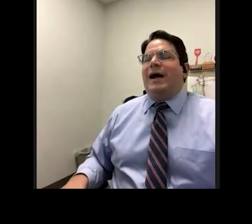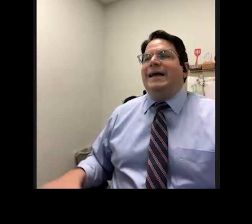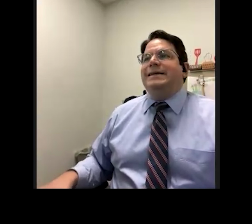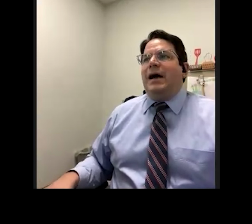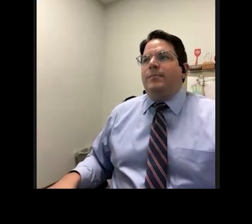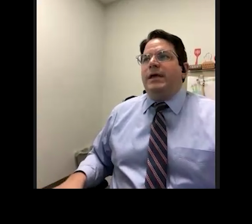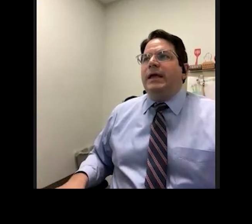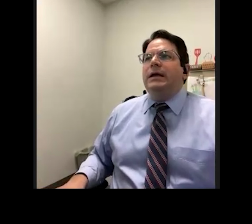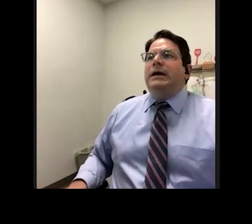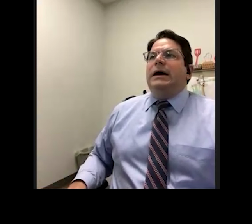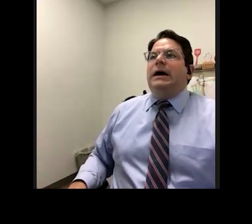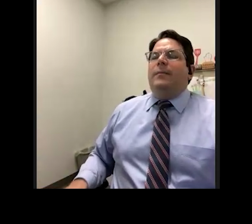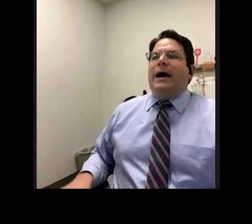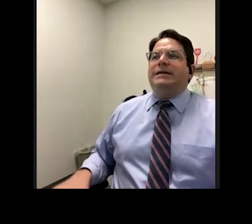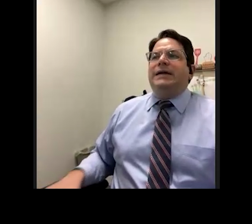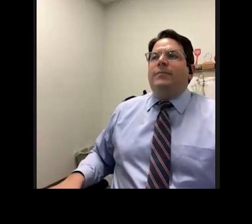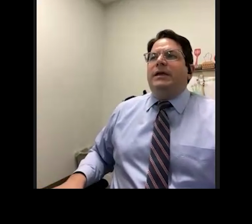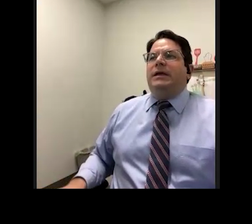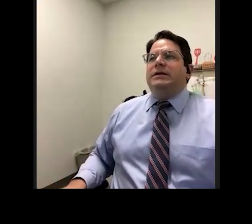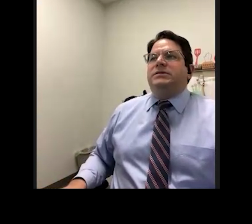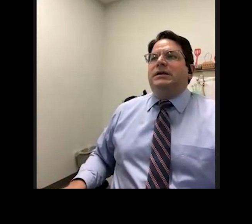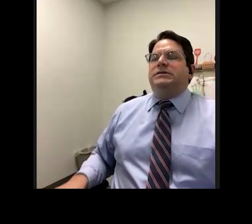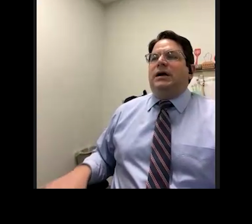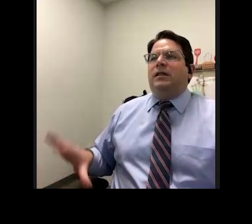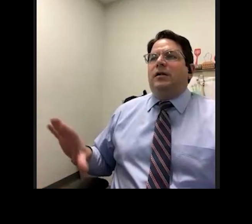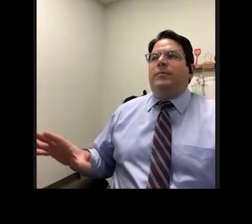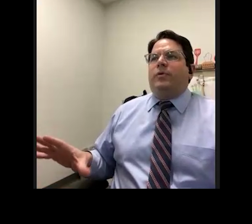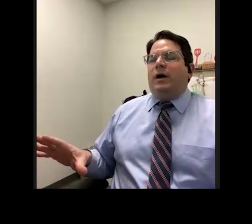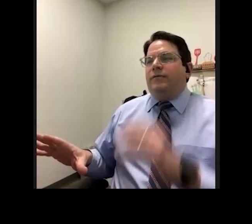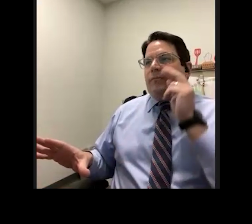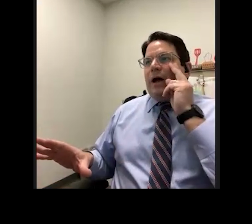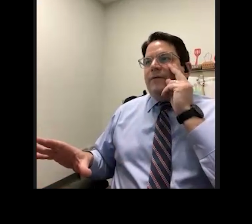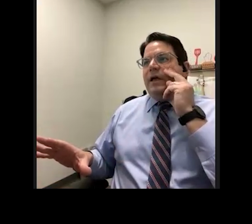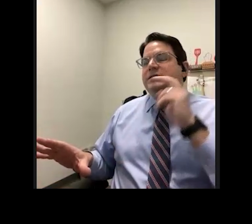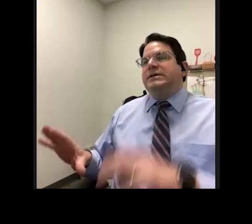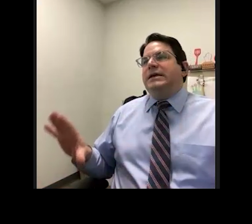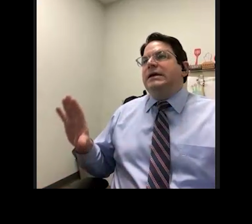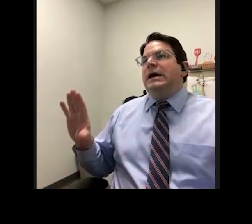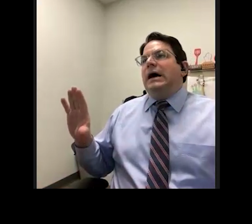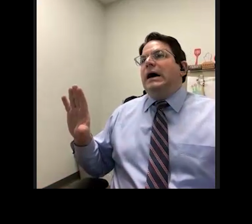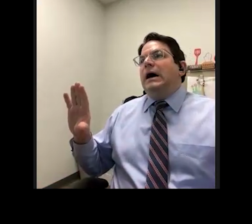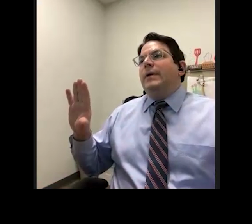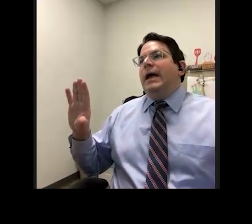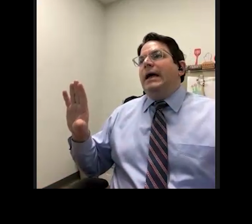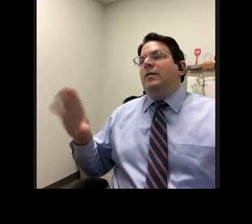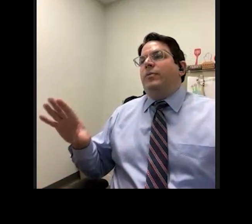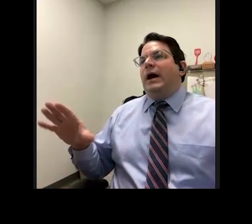service, or id.me. Id.me is a little bit of a private entity.